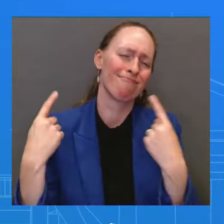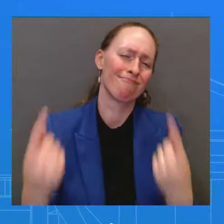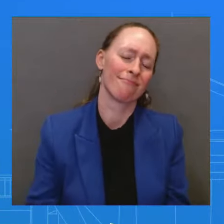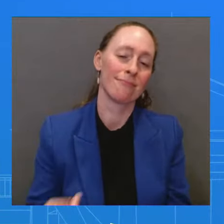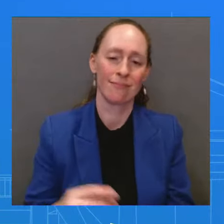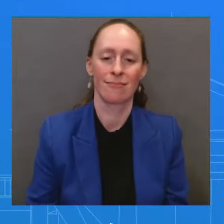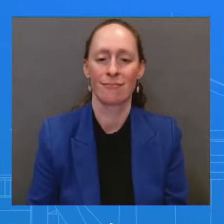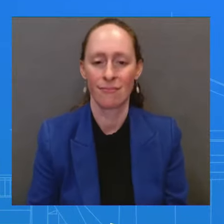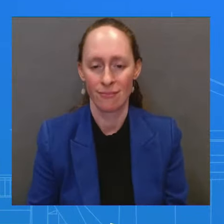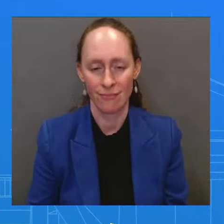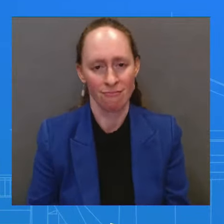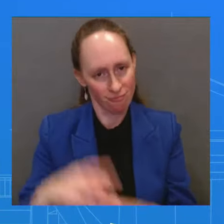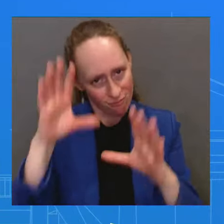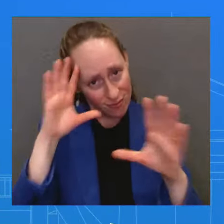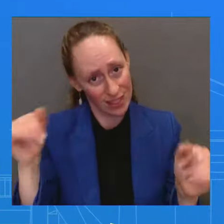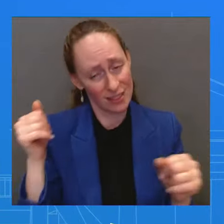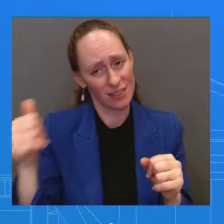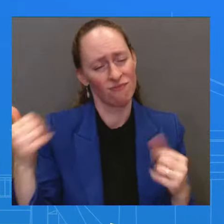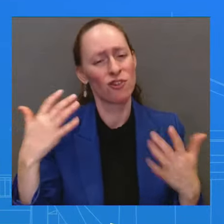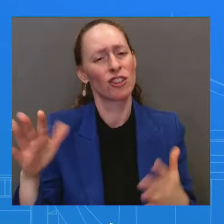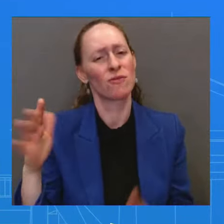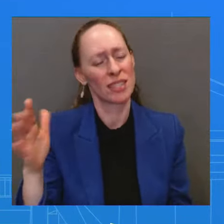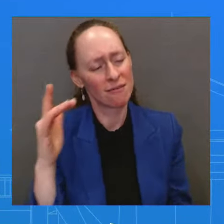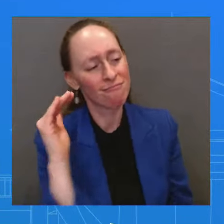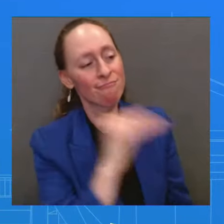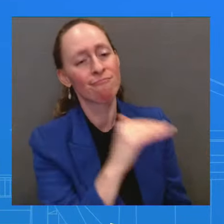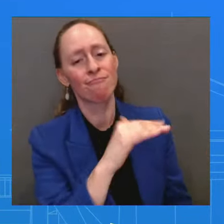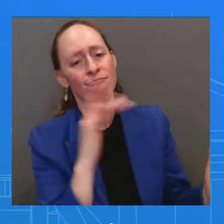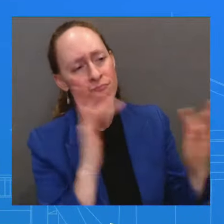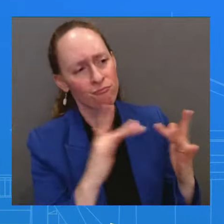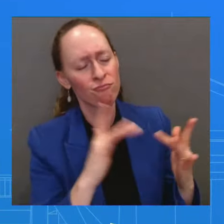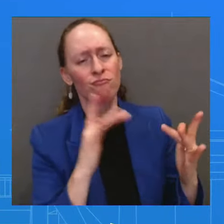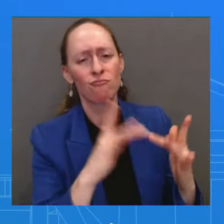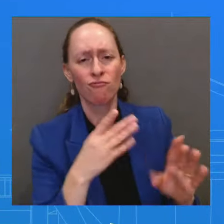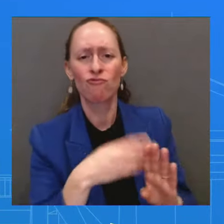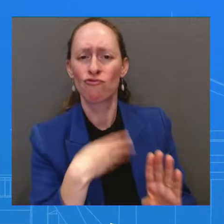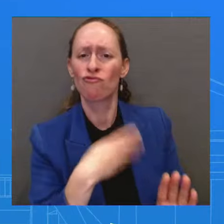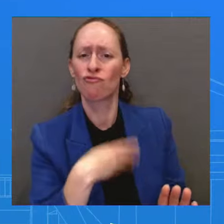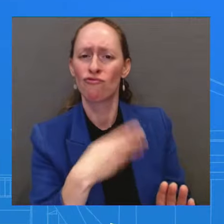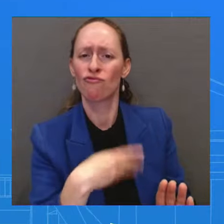often has conversations with members in Congress because of his long --